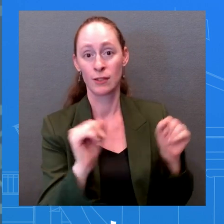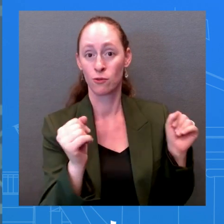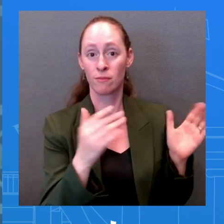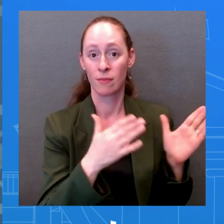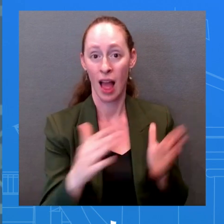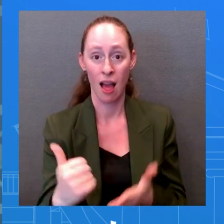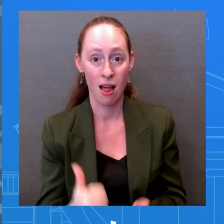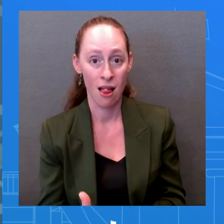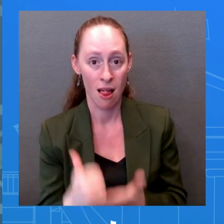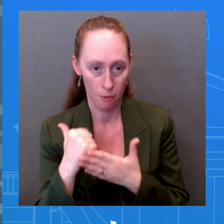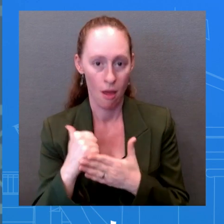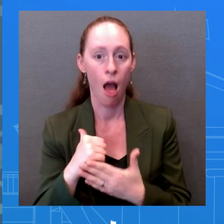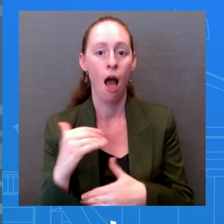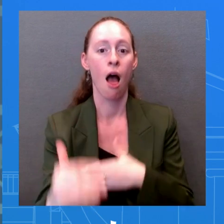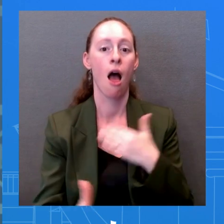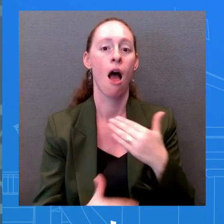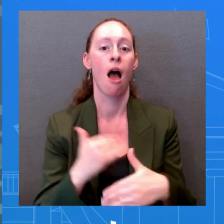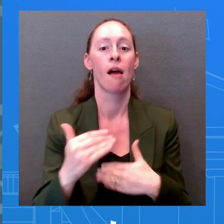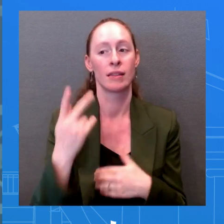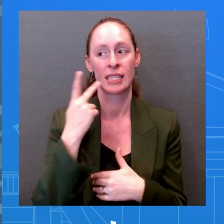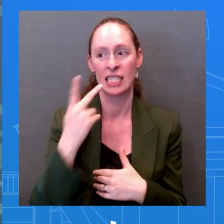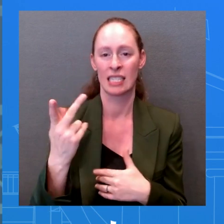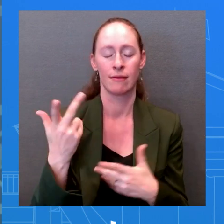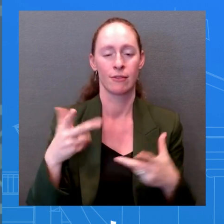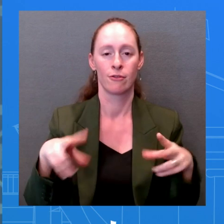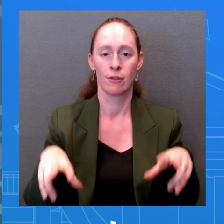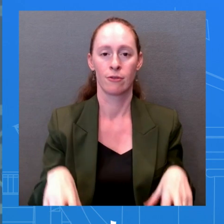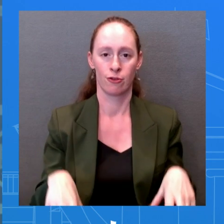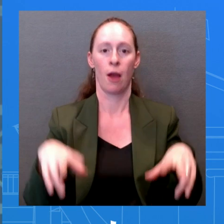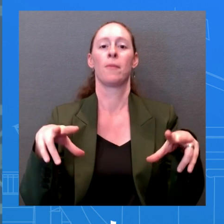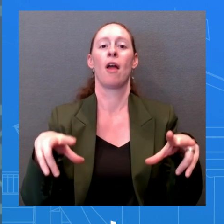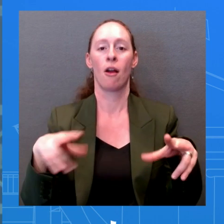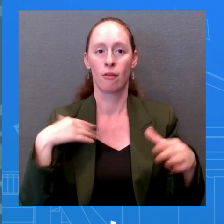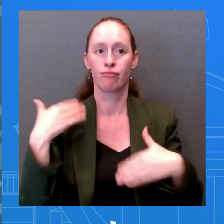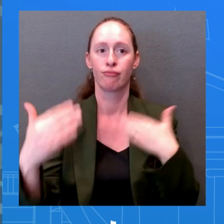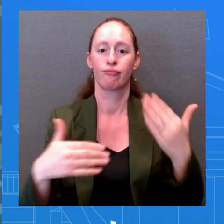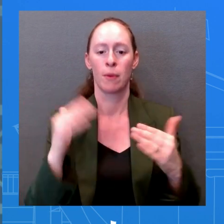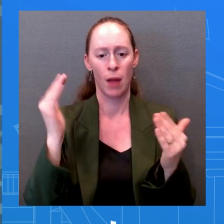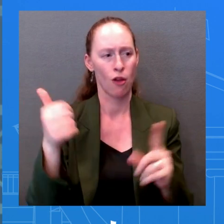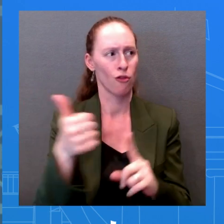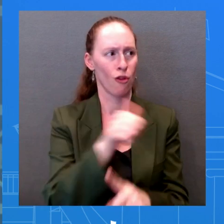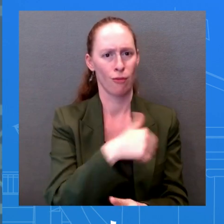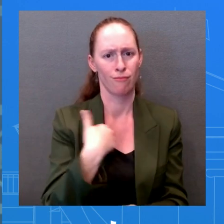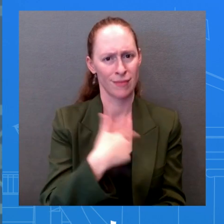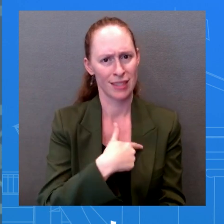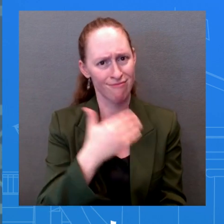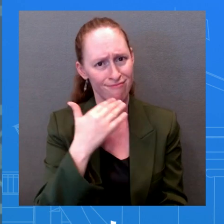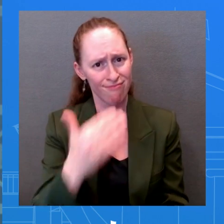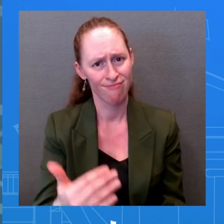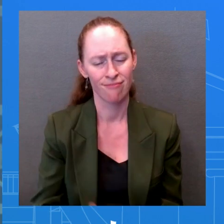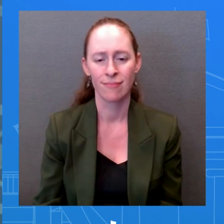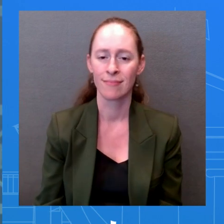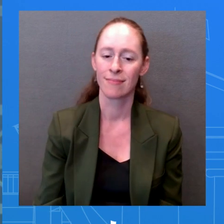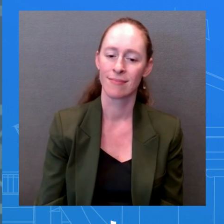And so that's because of the work that we have done the last 19 months. Okay. Go ahead, Steve. The Press: Thanks, Karine. On the railroad tentative agreement,